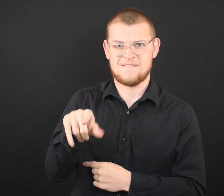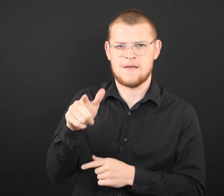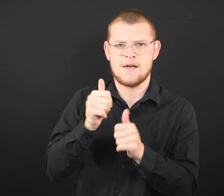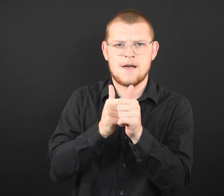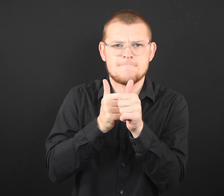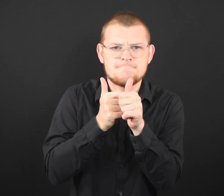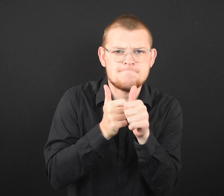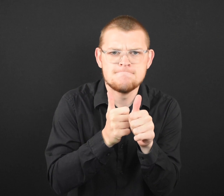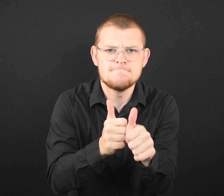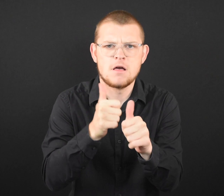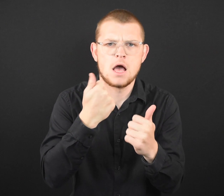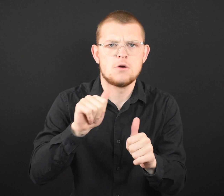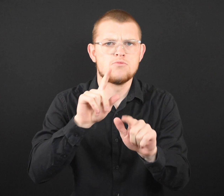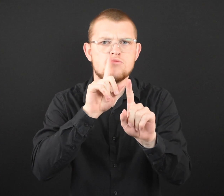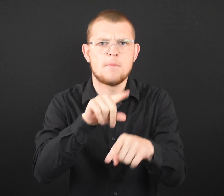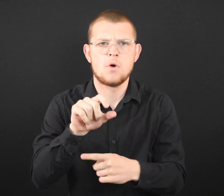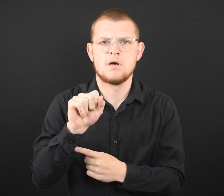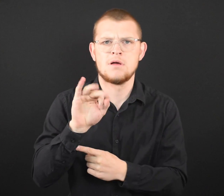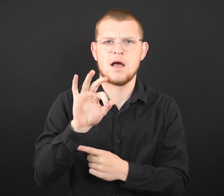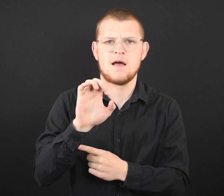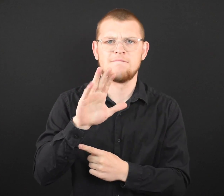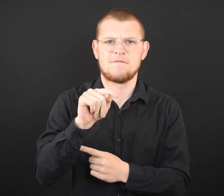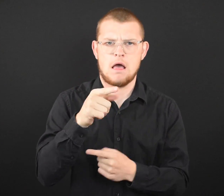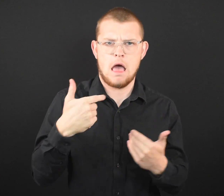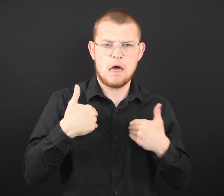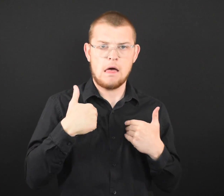It helps you track and report any side effects that you might have.